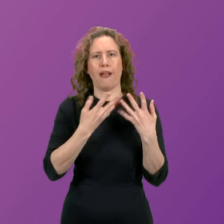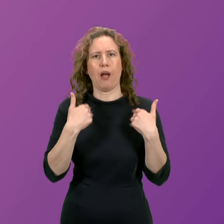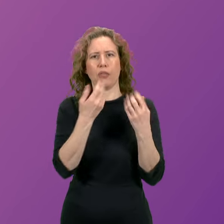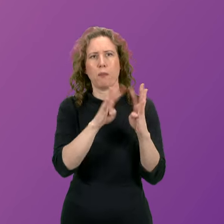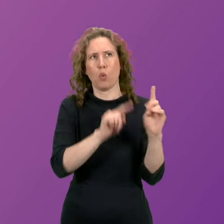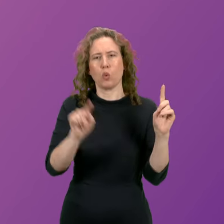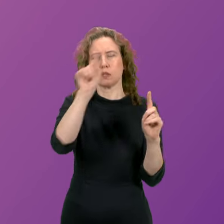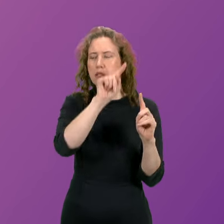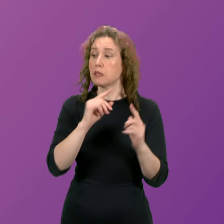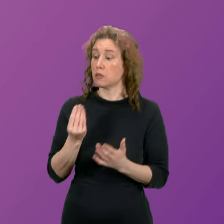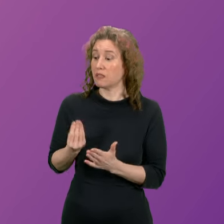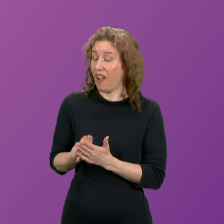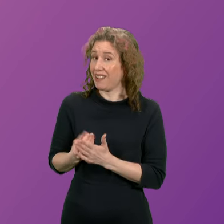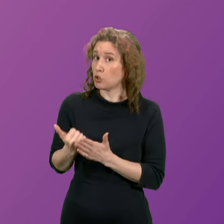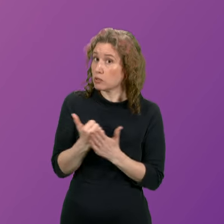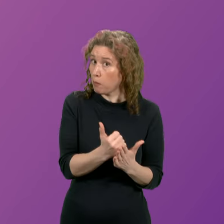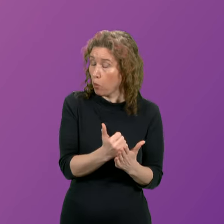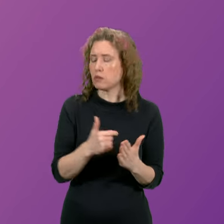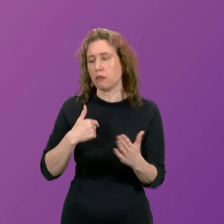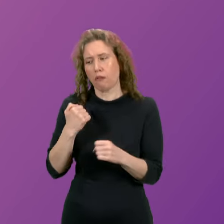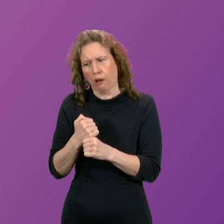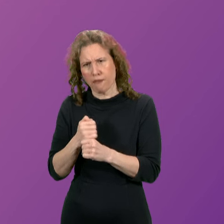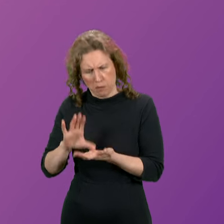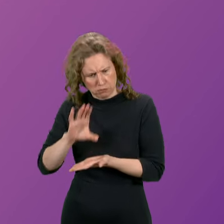On financial support, the Government has provided a real-terms increase in